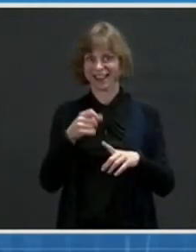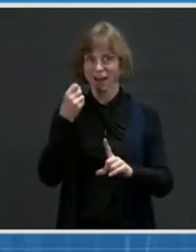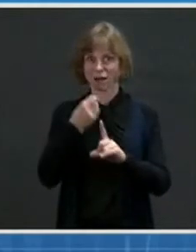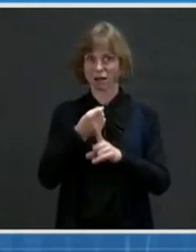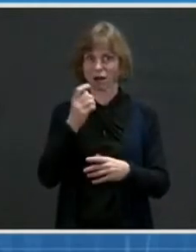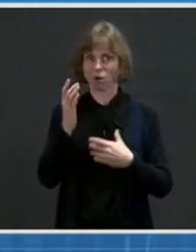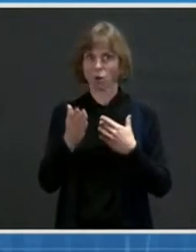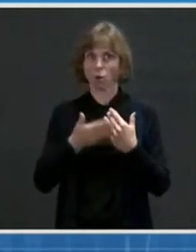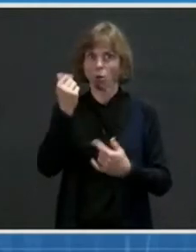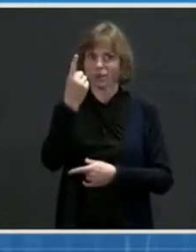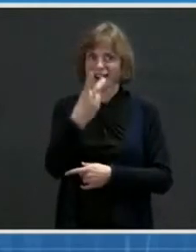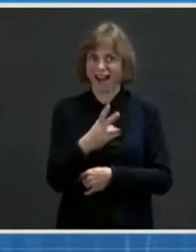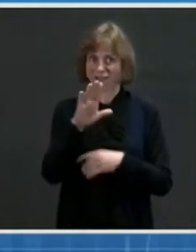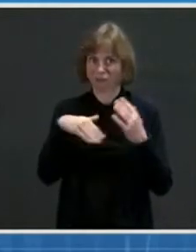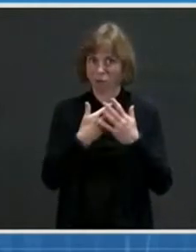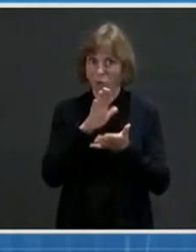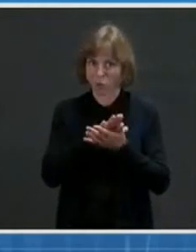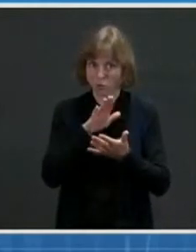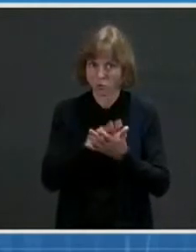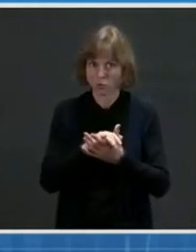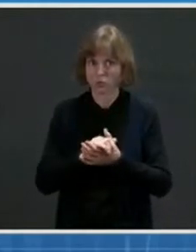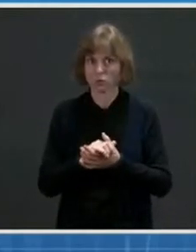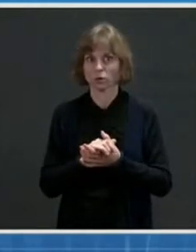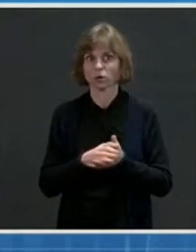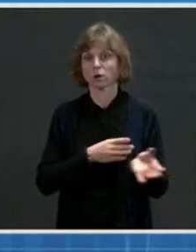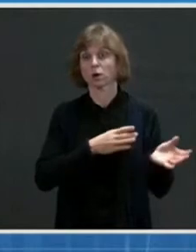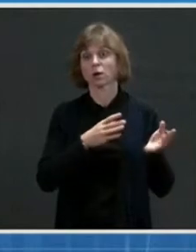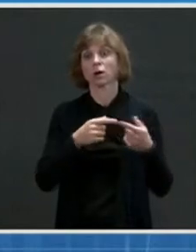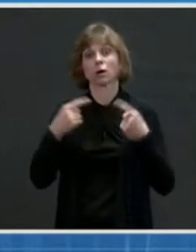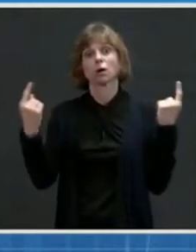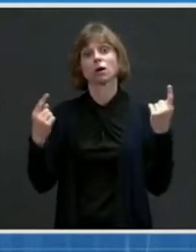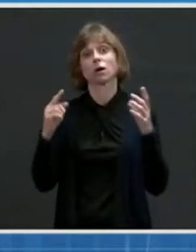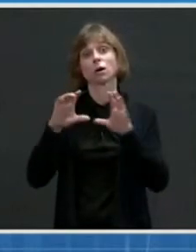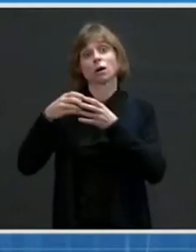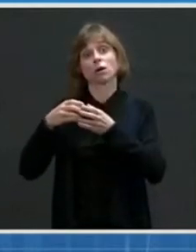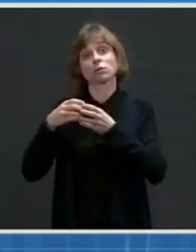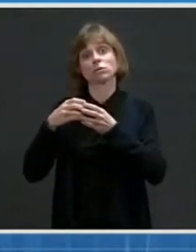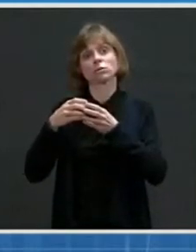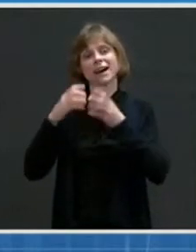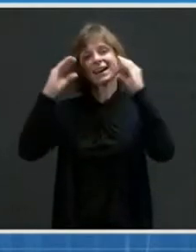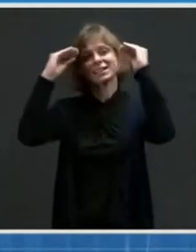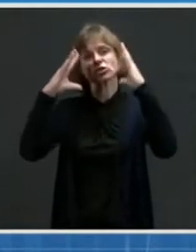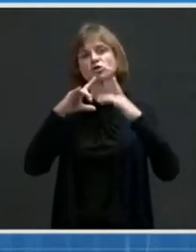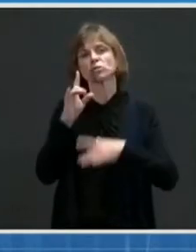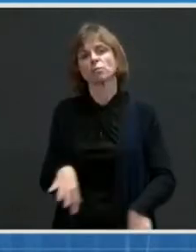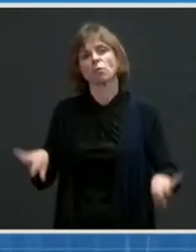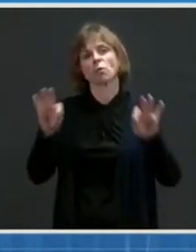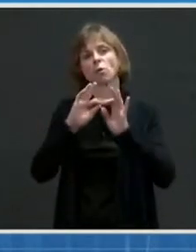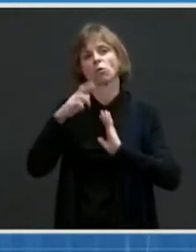THESE TWO CLUSTERS ACCOUNTED FOR HALF OF ALL THE SCHOOL ASSOCIATED CASES.